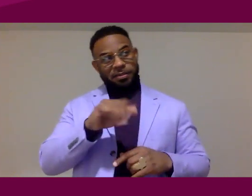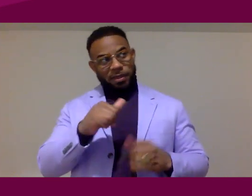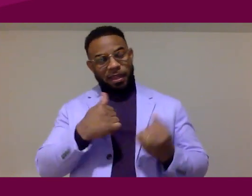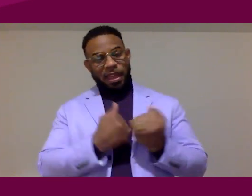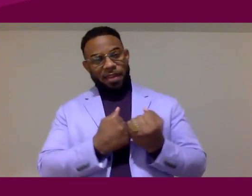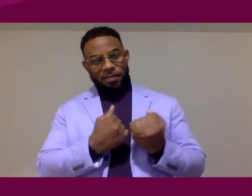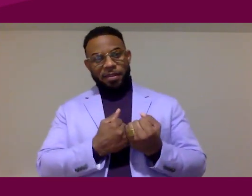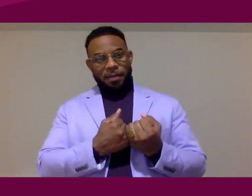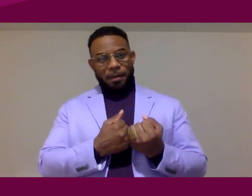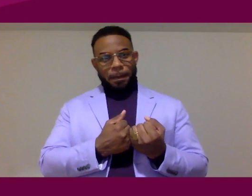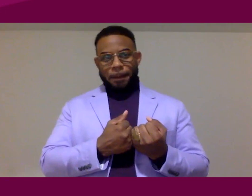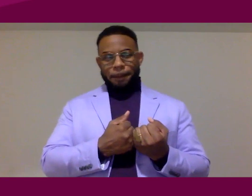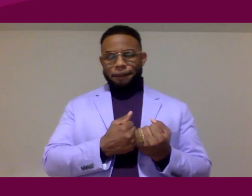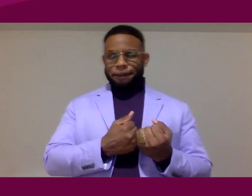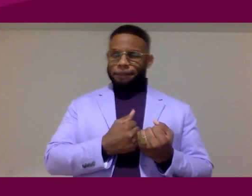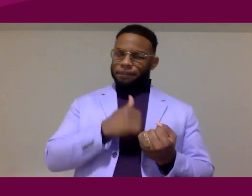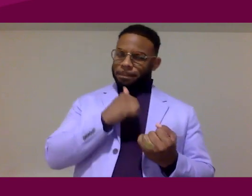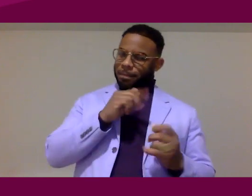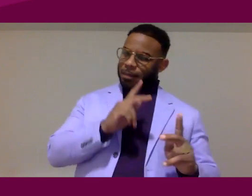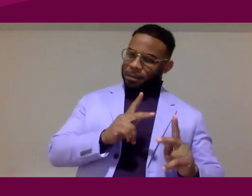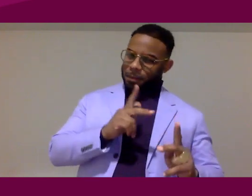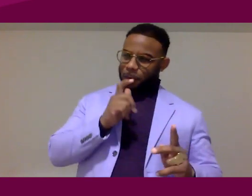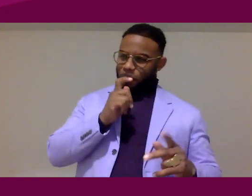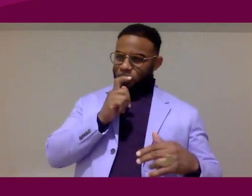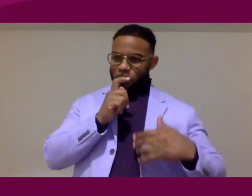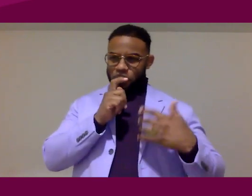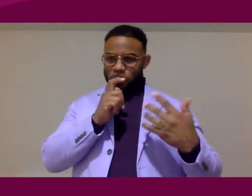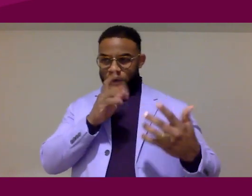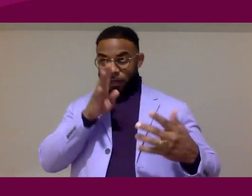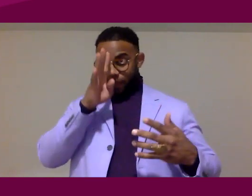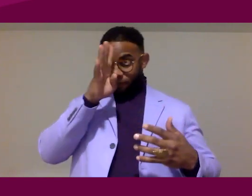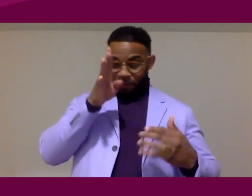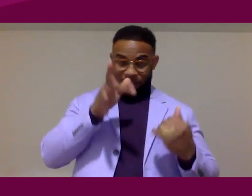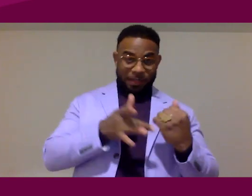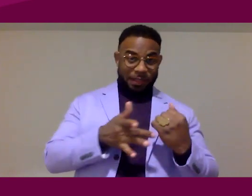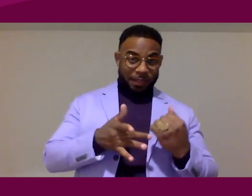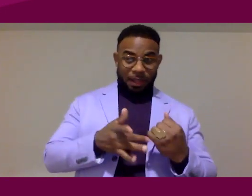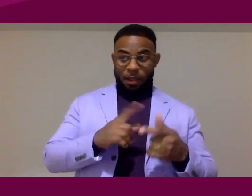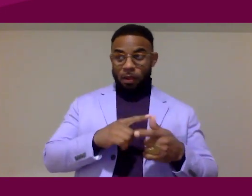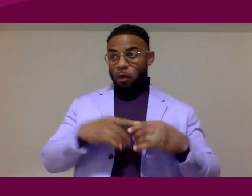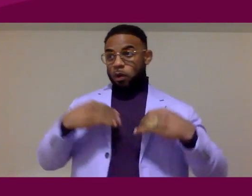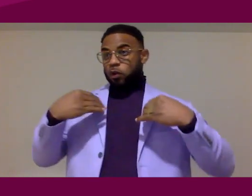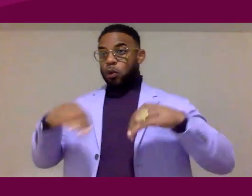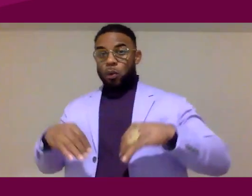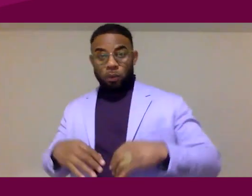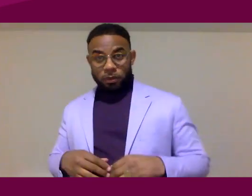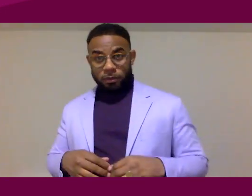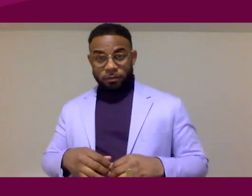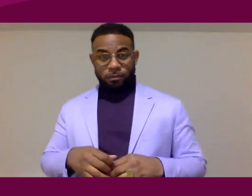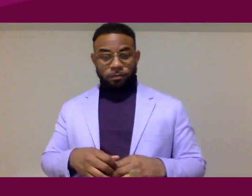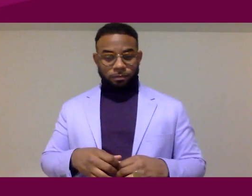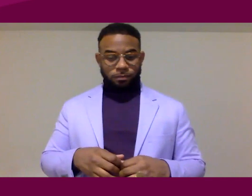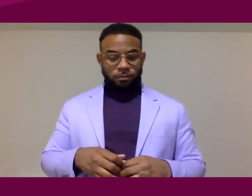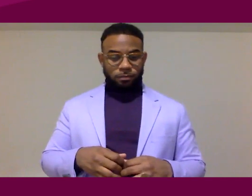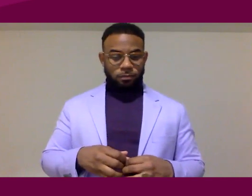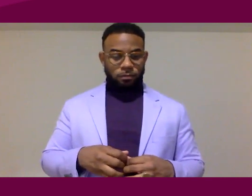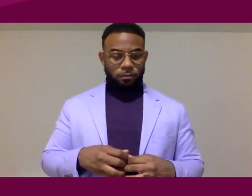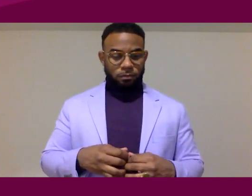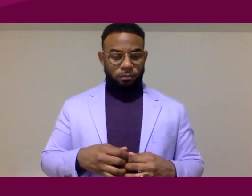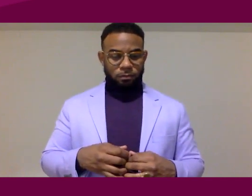advocates, not the people who invented the technology or sold it.